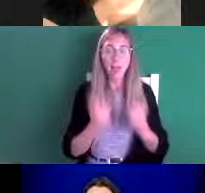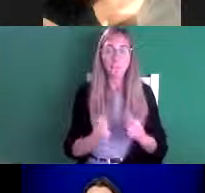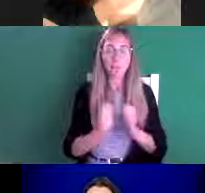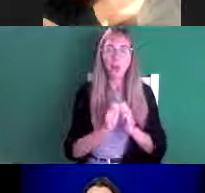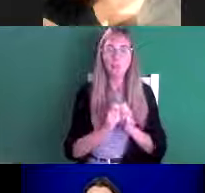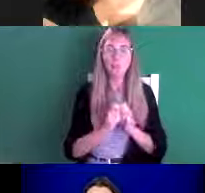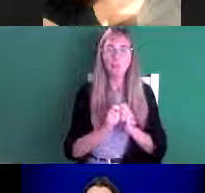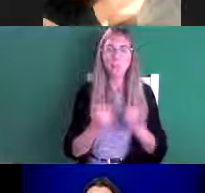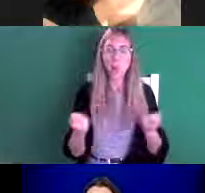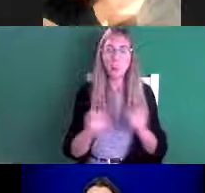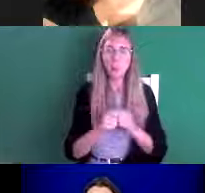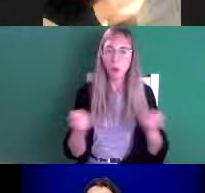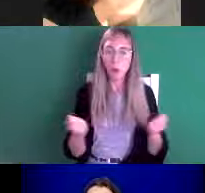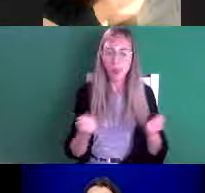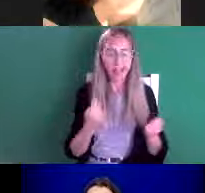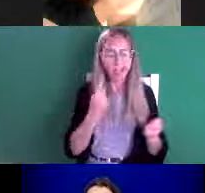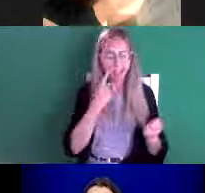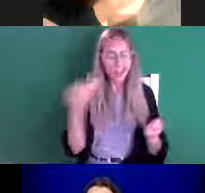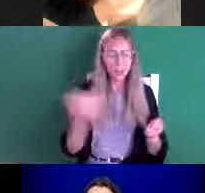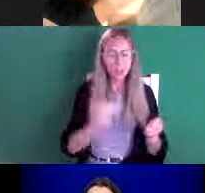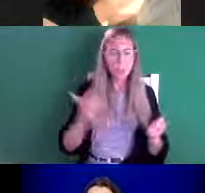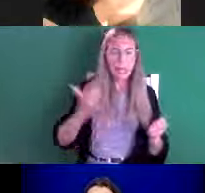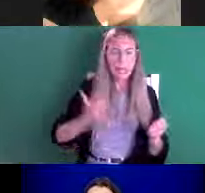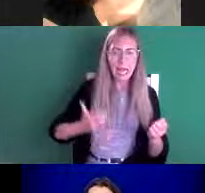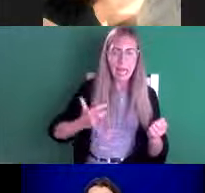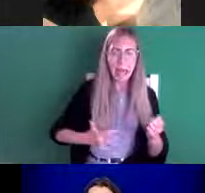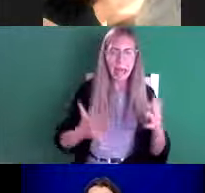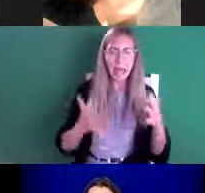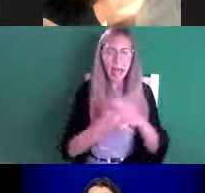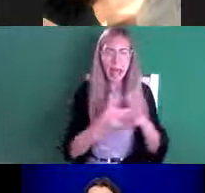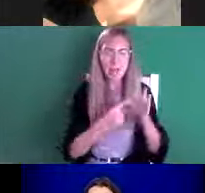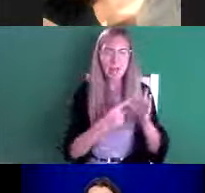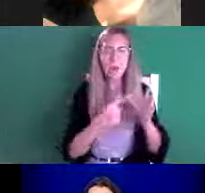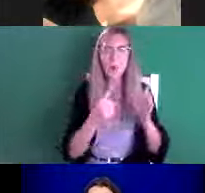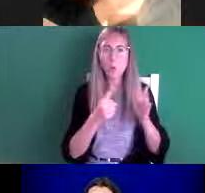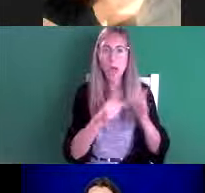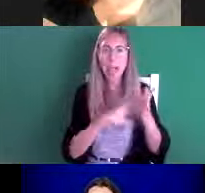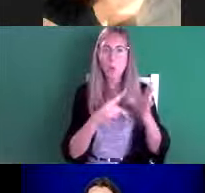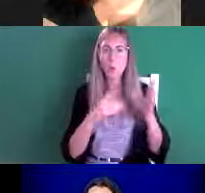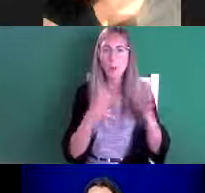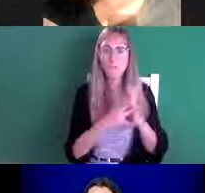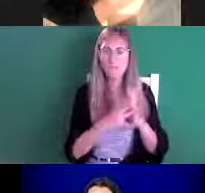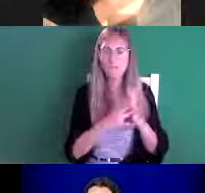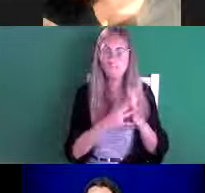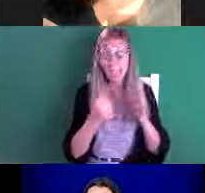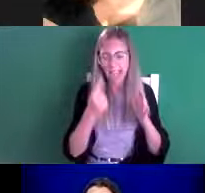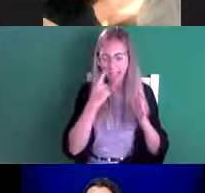i think it should be live on the wayward page on the dash website by the end of the day and i will